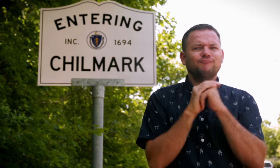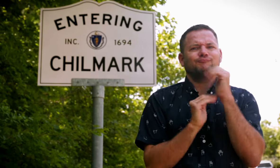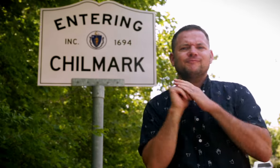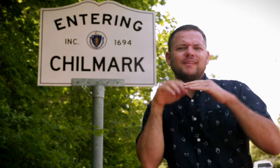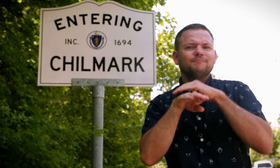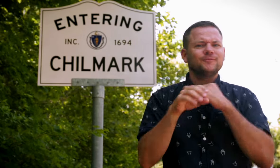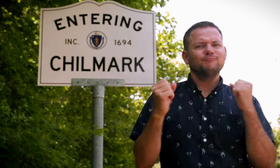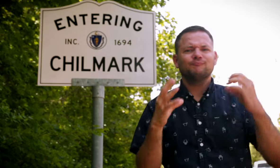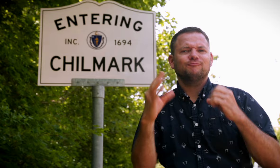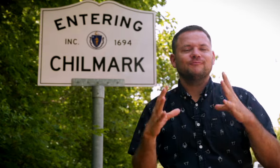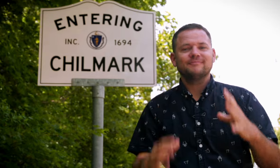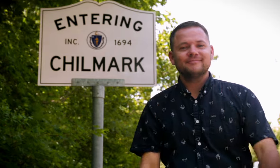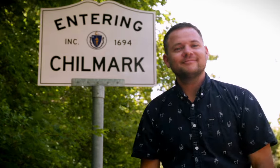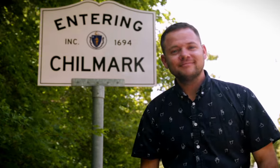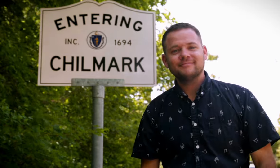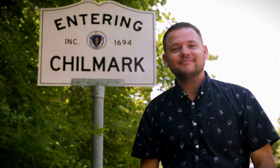They experienced equal access to a degree.